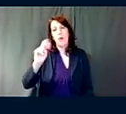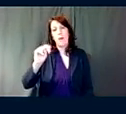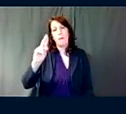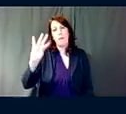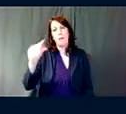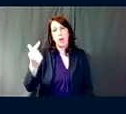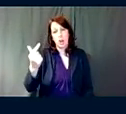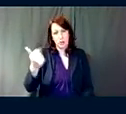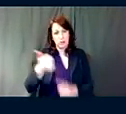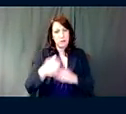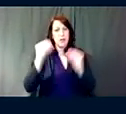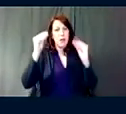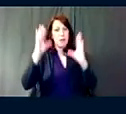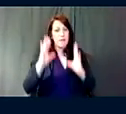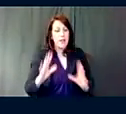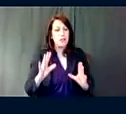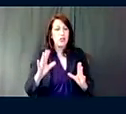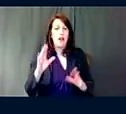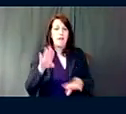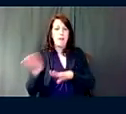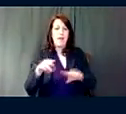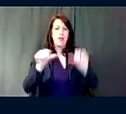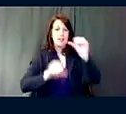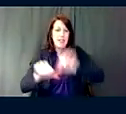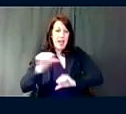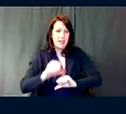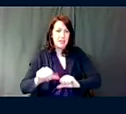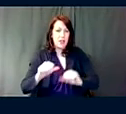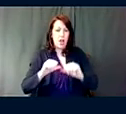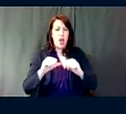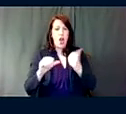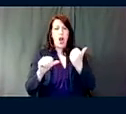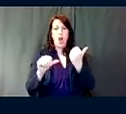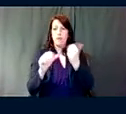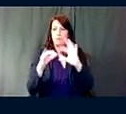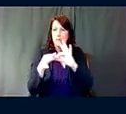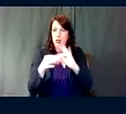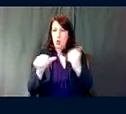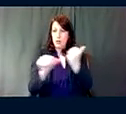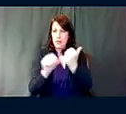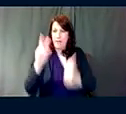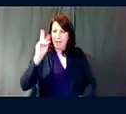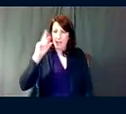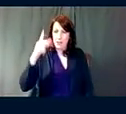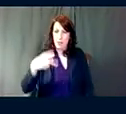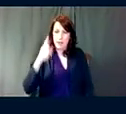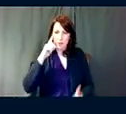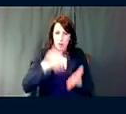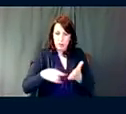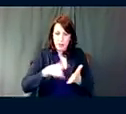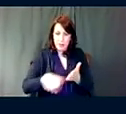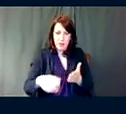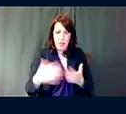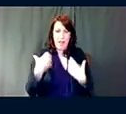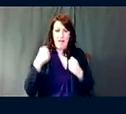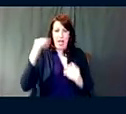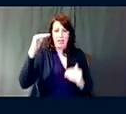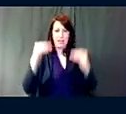DR. NANCY SCHOENBERG, MARION PEARSALL PROFESSOR THE BEHAVIORAL SCIENCE, ASSOCIATE VICE PRESIDENT FOR RESEARCH ON HEALTH DISPARITIES, DIRECTOR OF